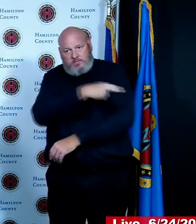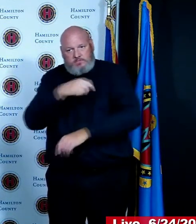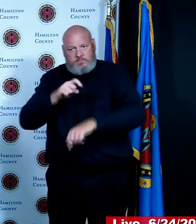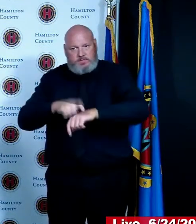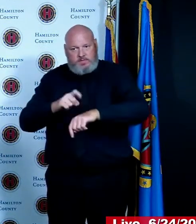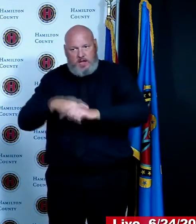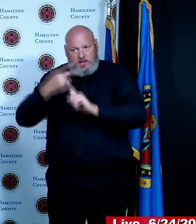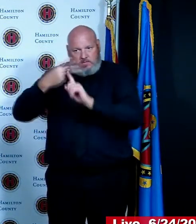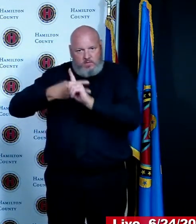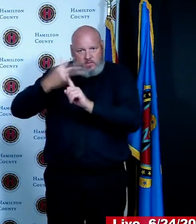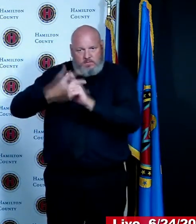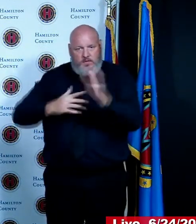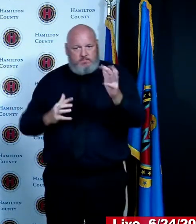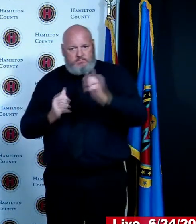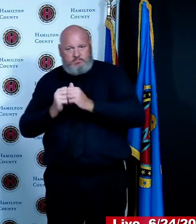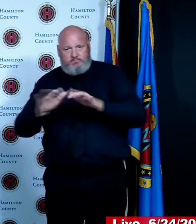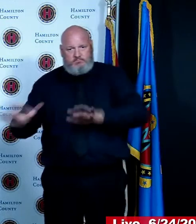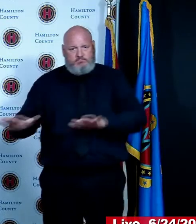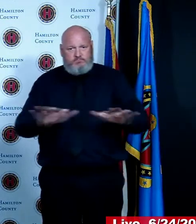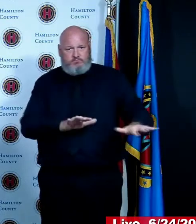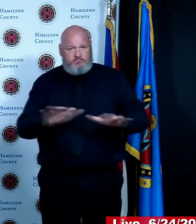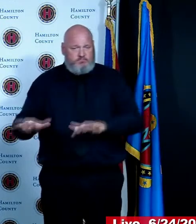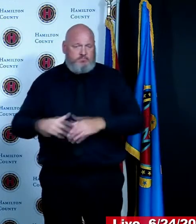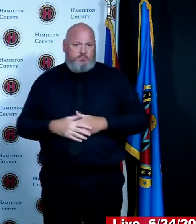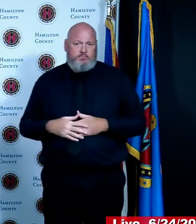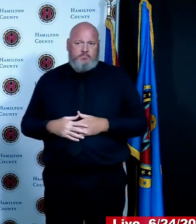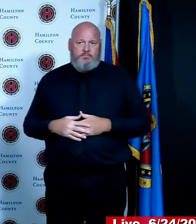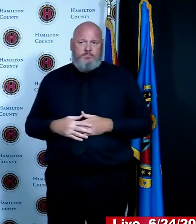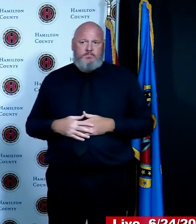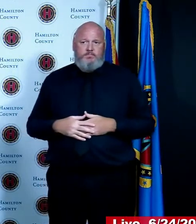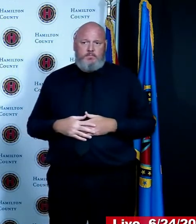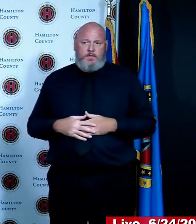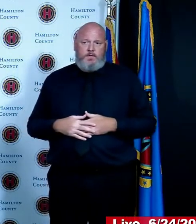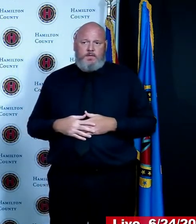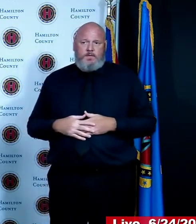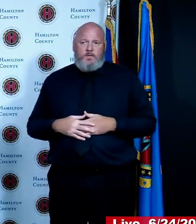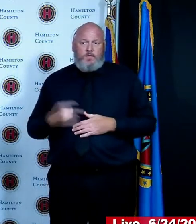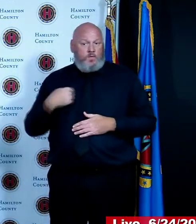doing well okay thank you